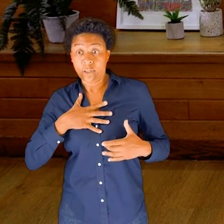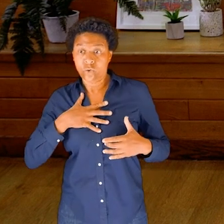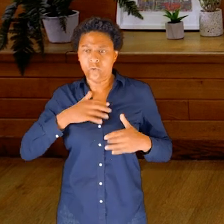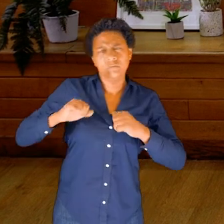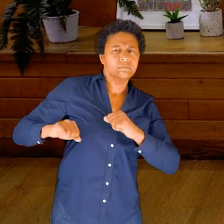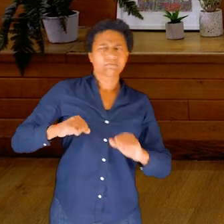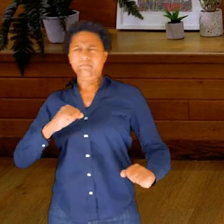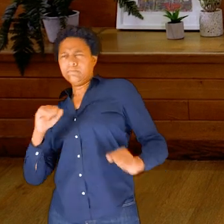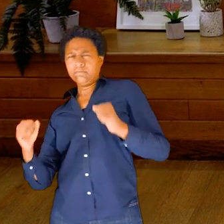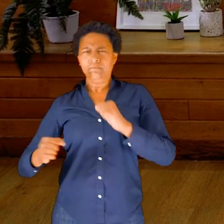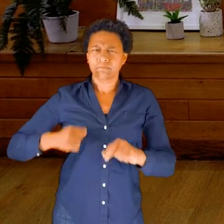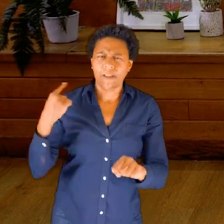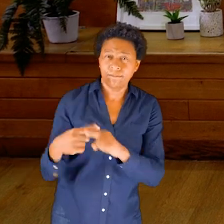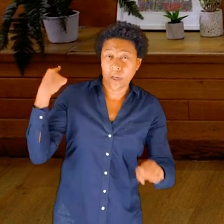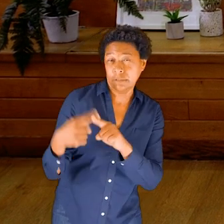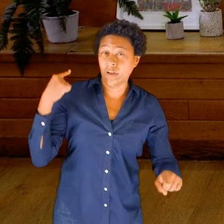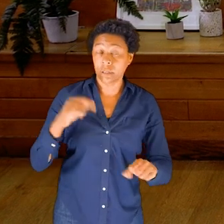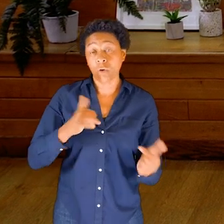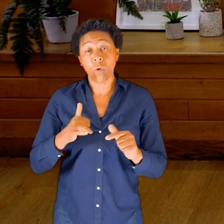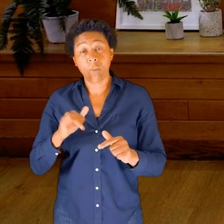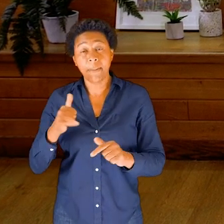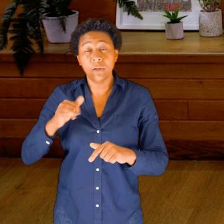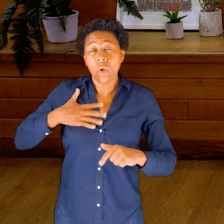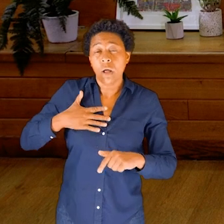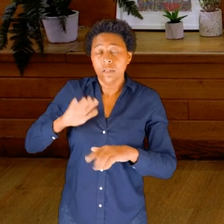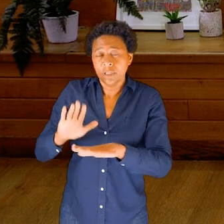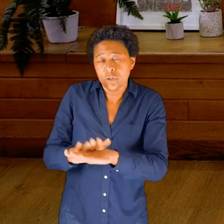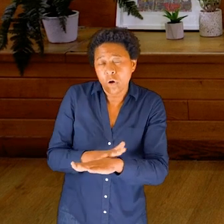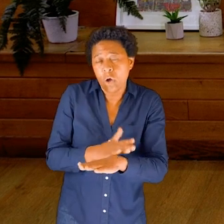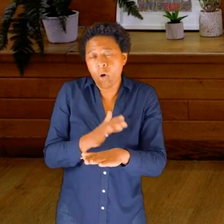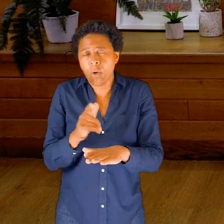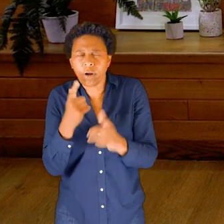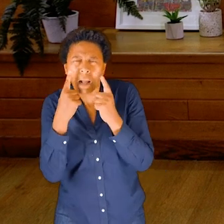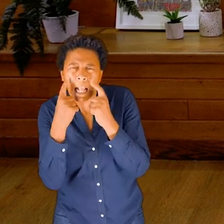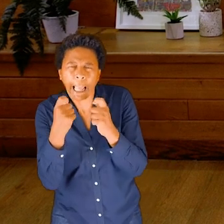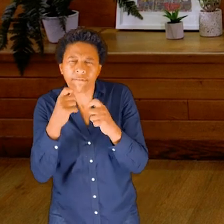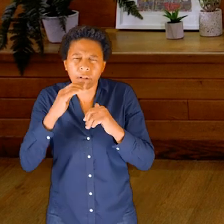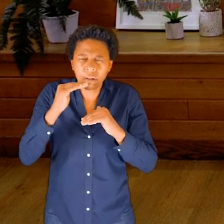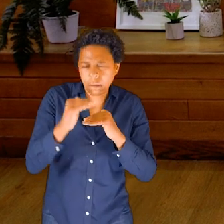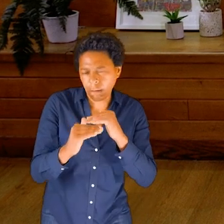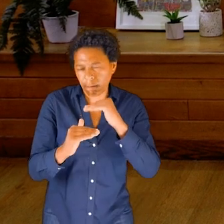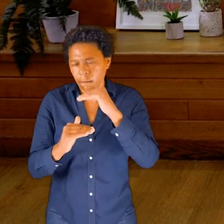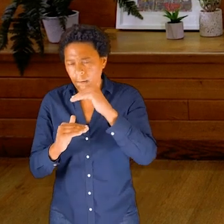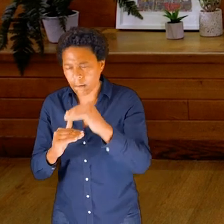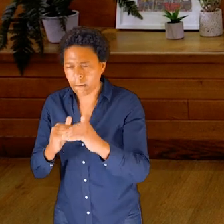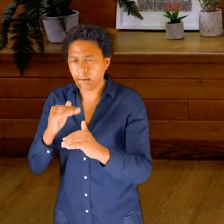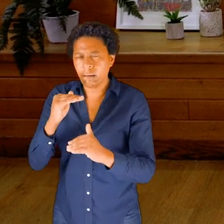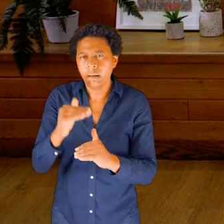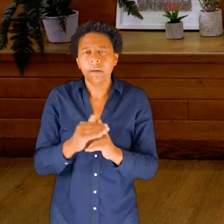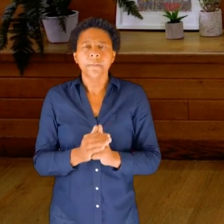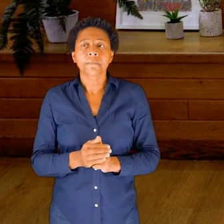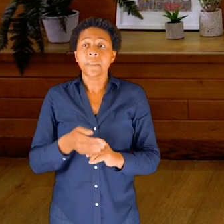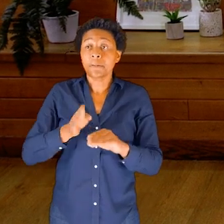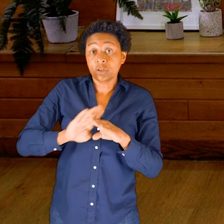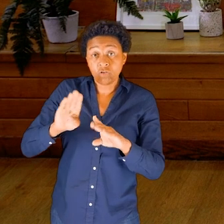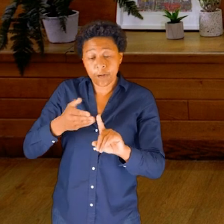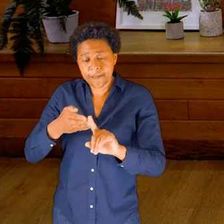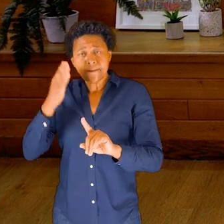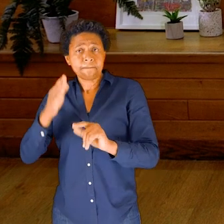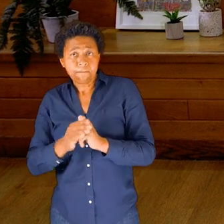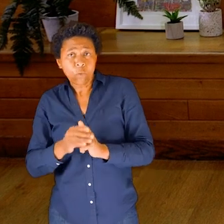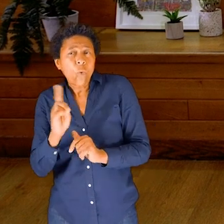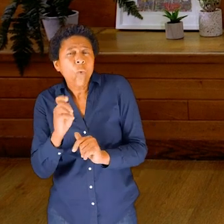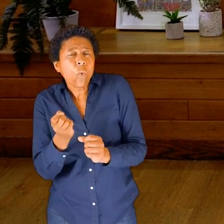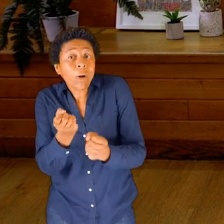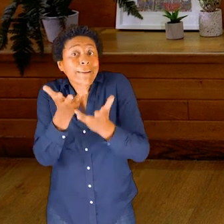So just tune into what it is that you—that gives you the most sensation …